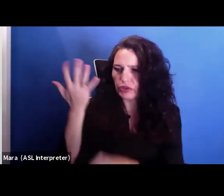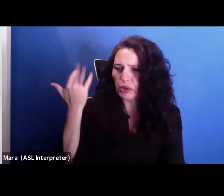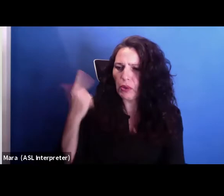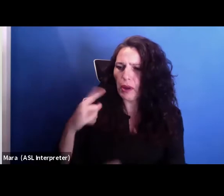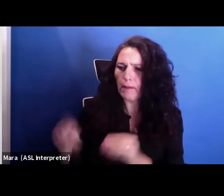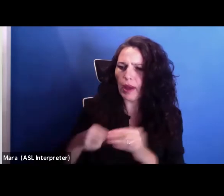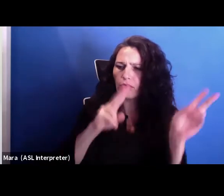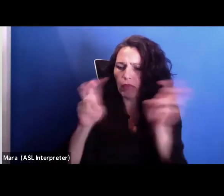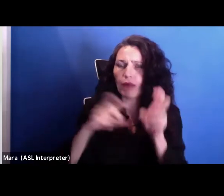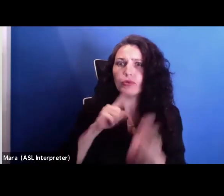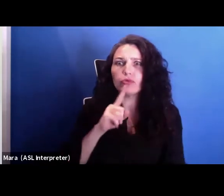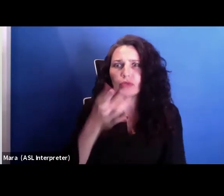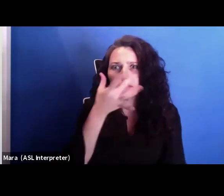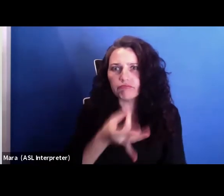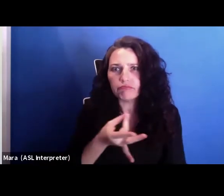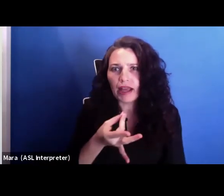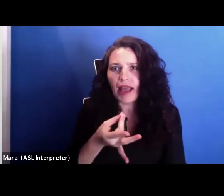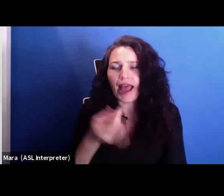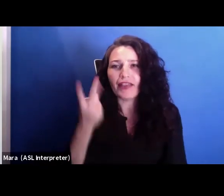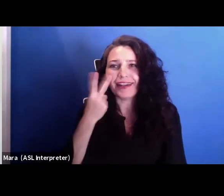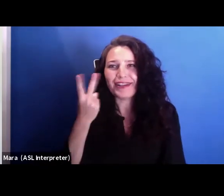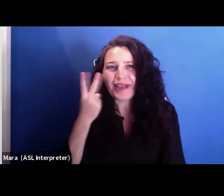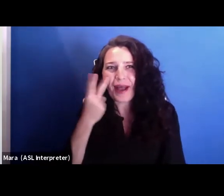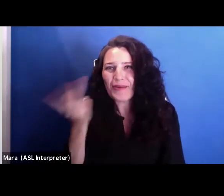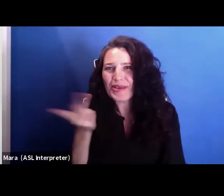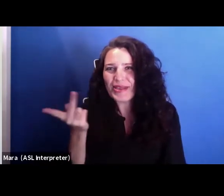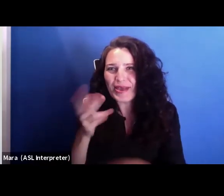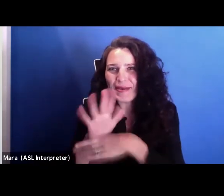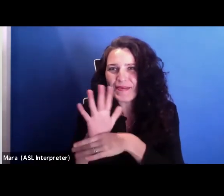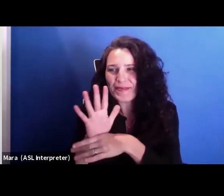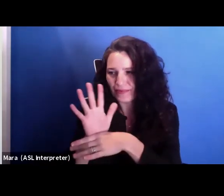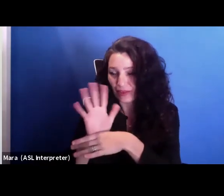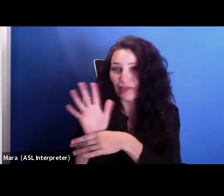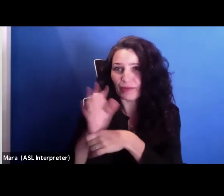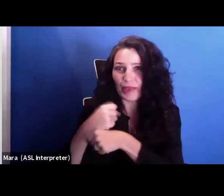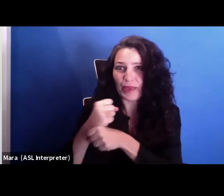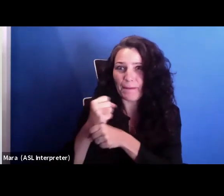actually made at Sundance earlier this year at the premier, I was just blown away.